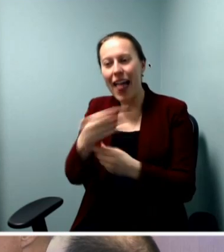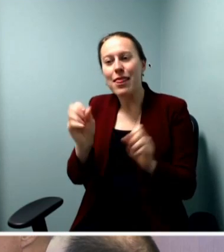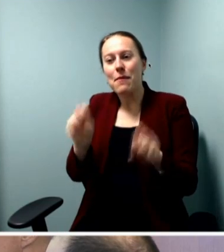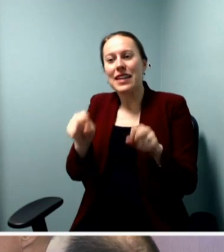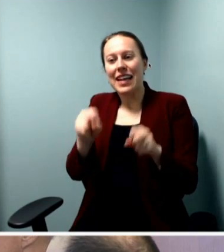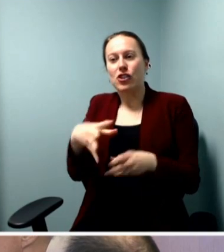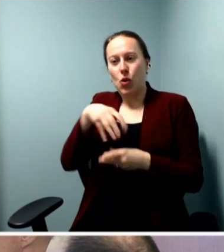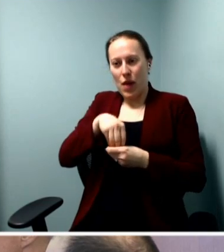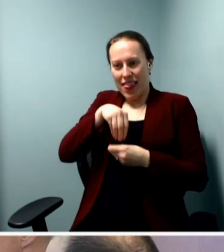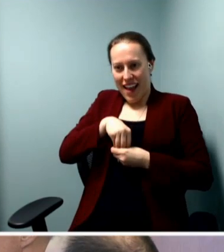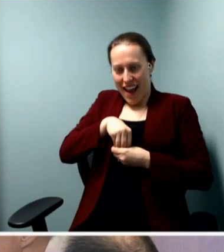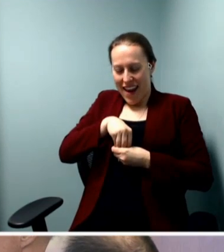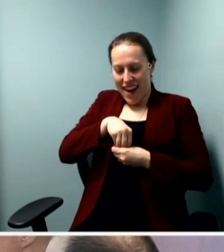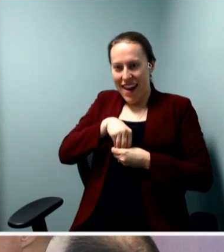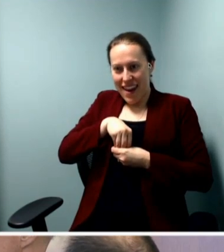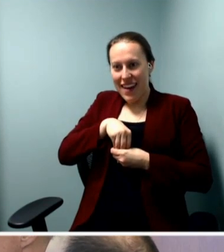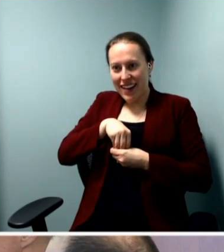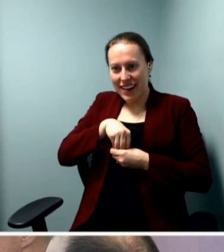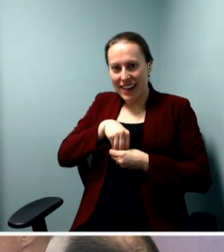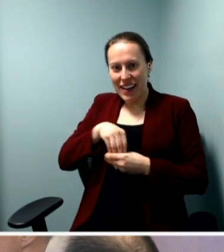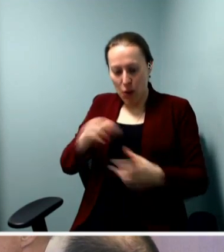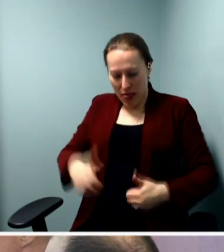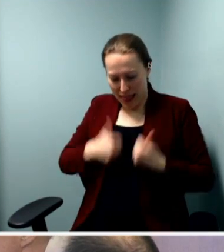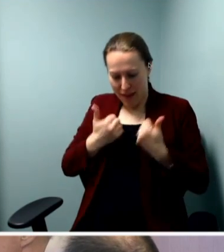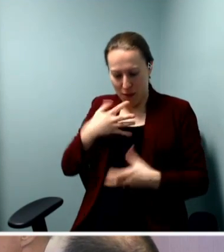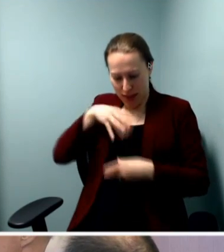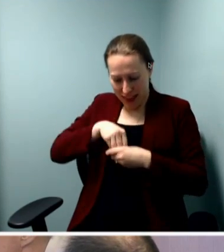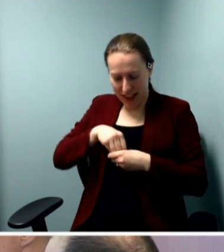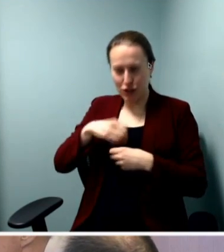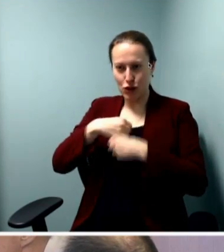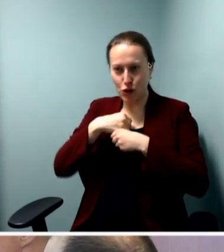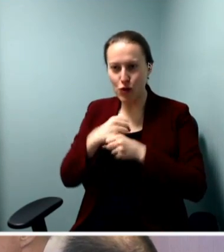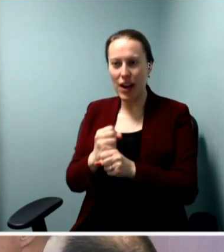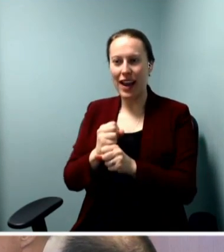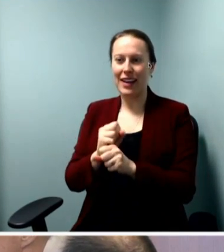that lives within all of us to create works of art and expression